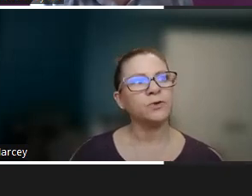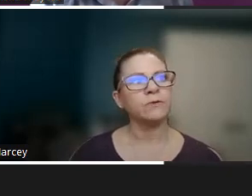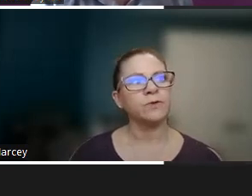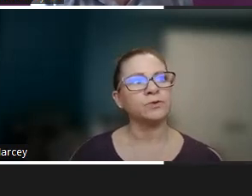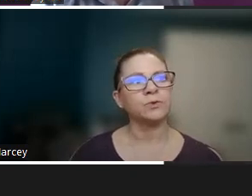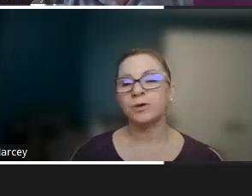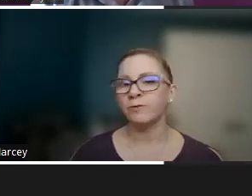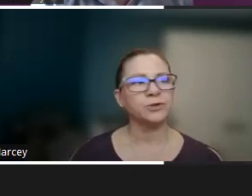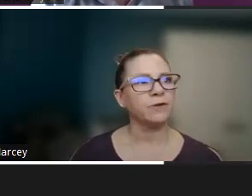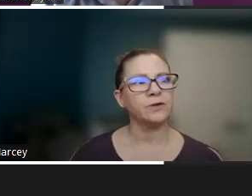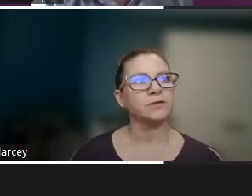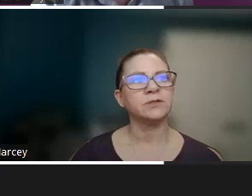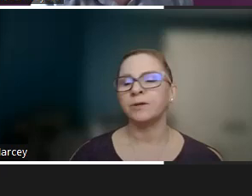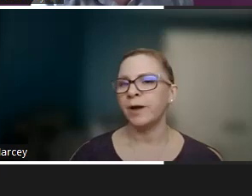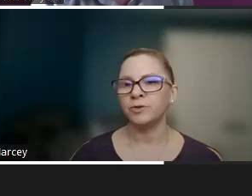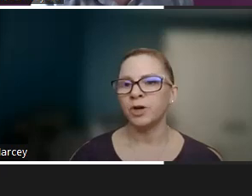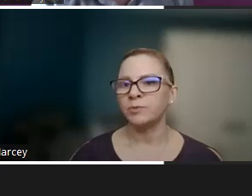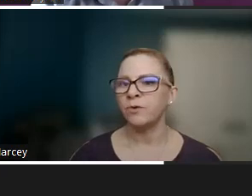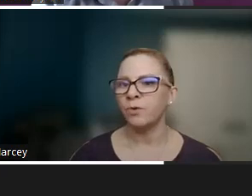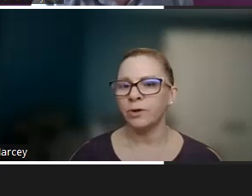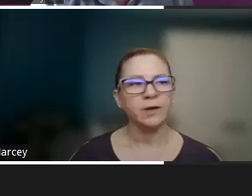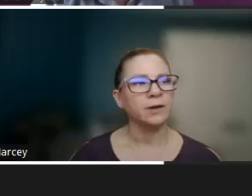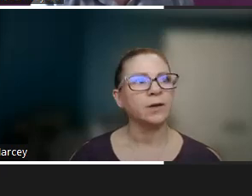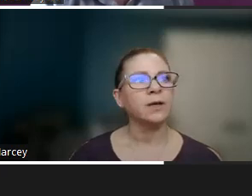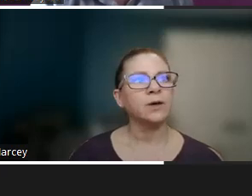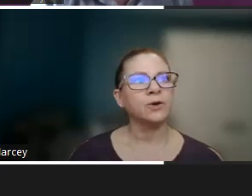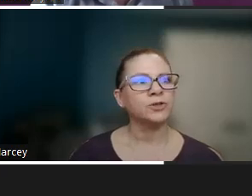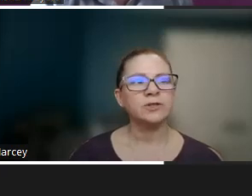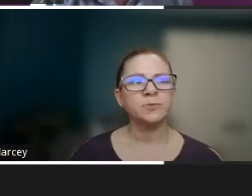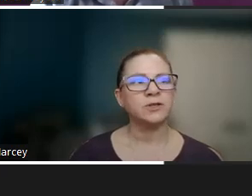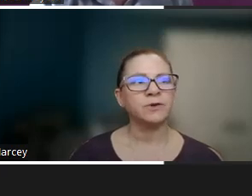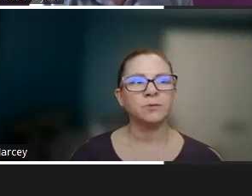A FEW OF THOSE WERE THE GOVERNOR'S OFFICE, THE NINE TRIBES OF OREGON, CULTURALLY SPECIFIC